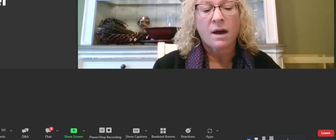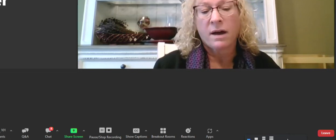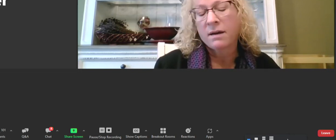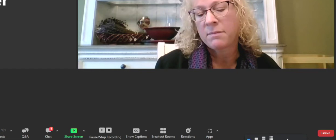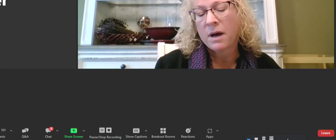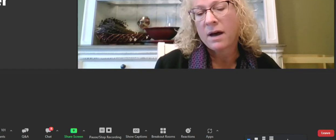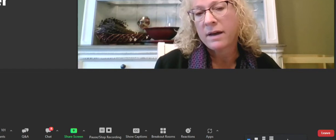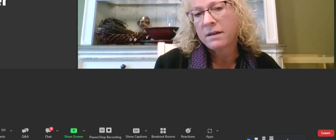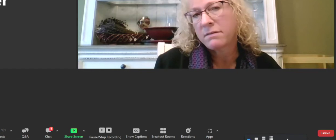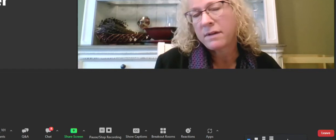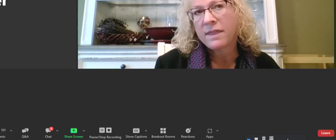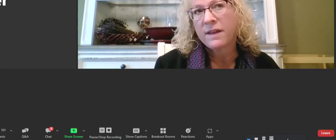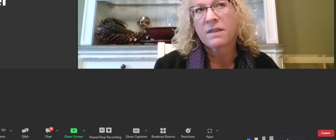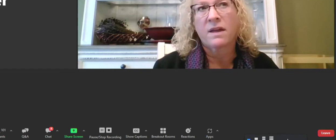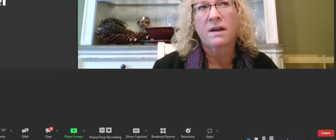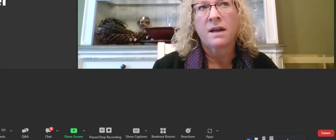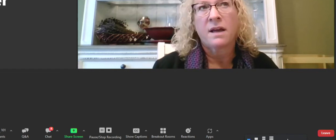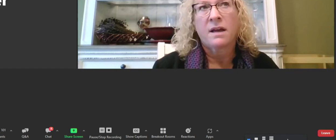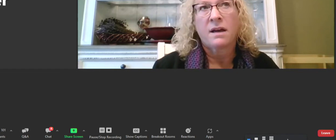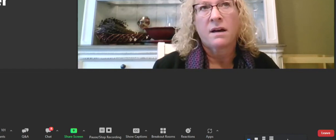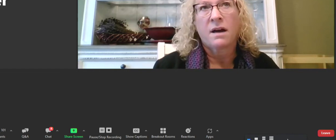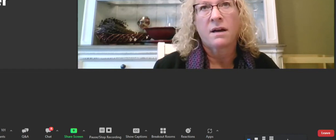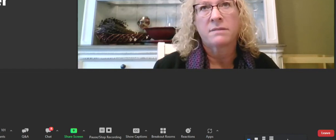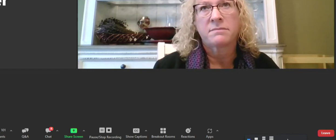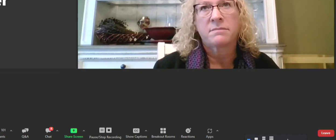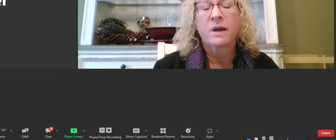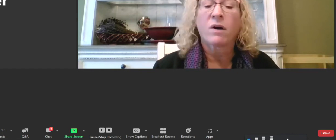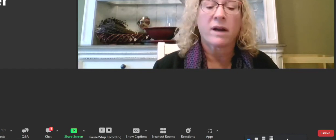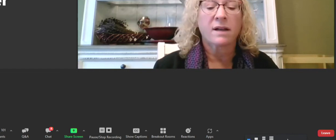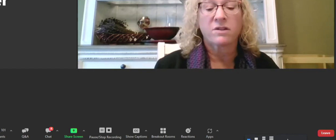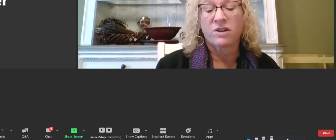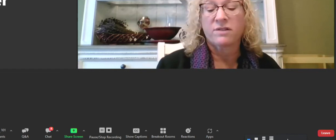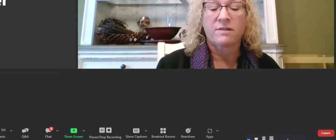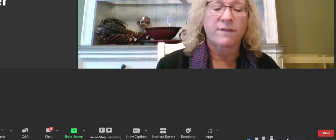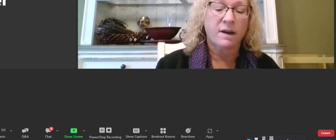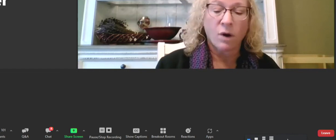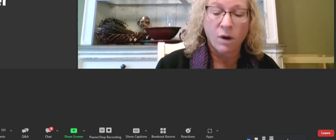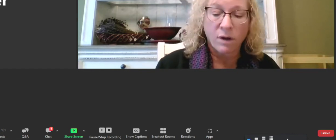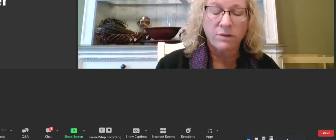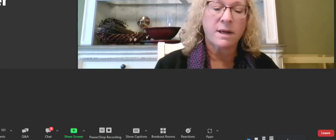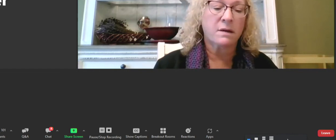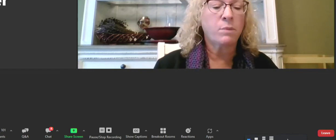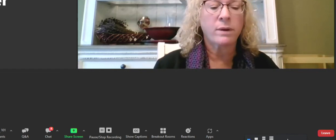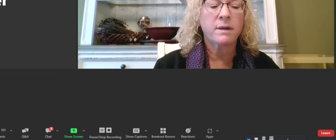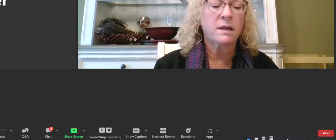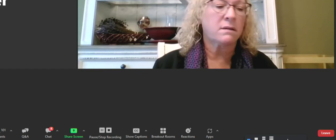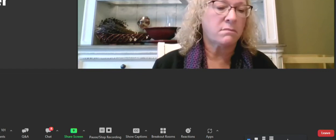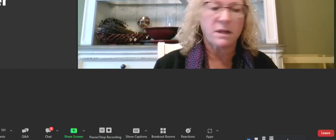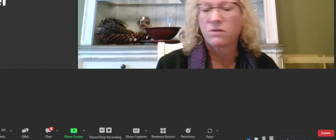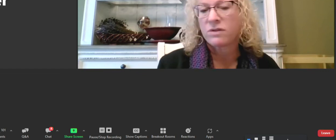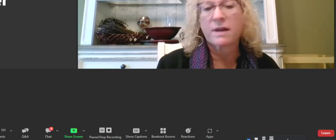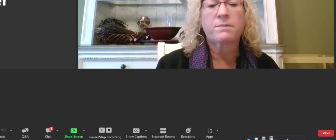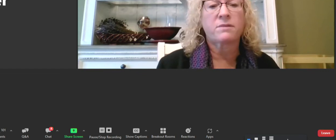I think that my cardiologist, if I call to make an appointment, he's receptive.